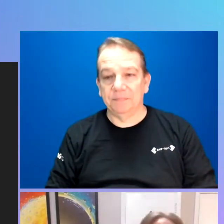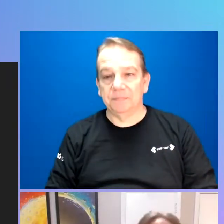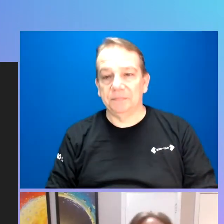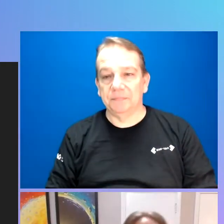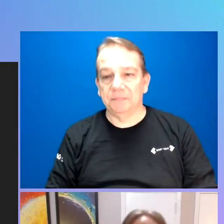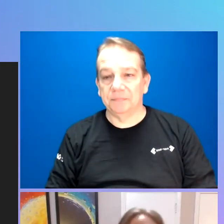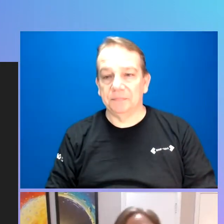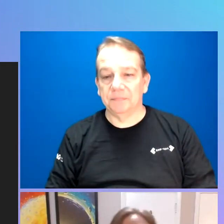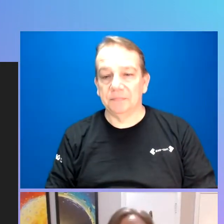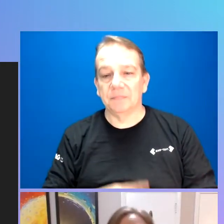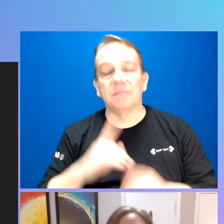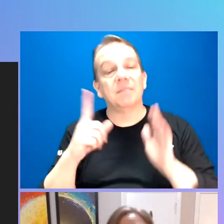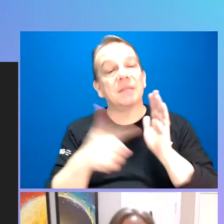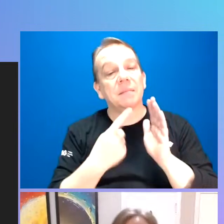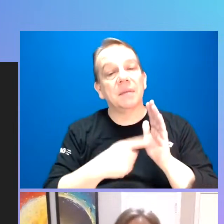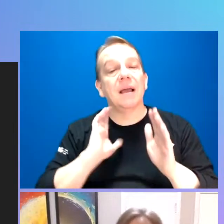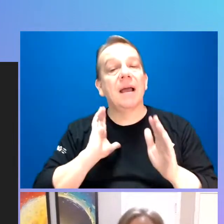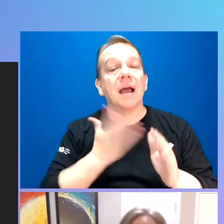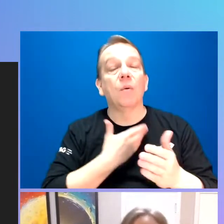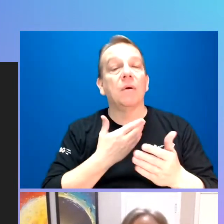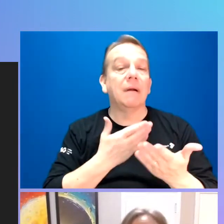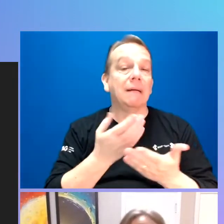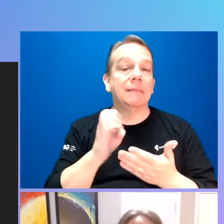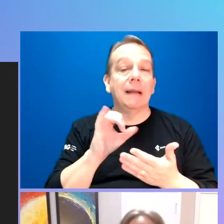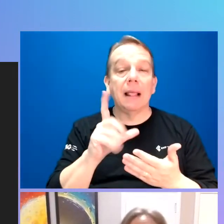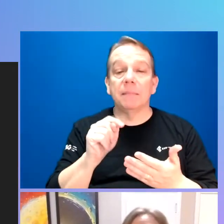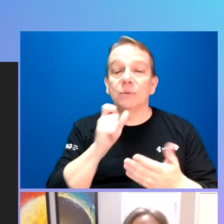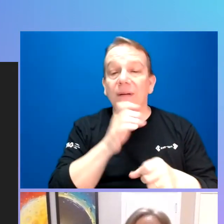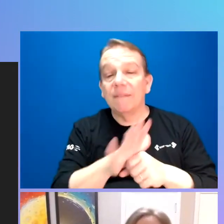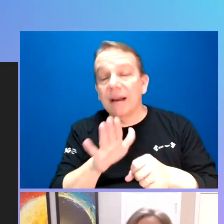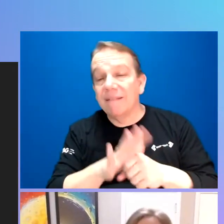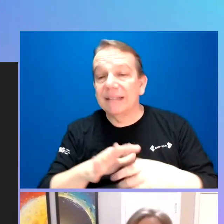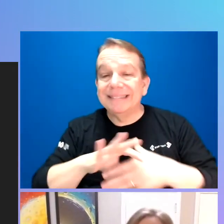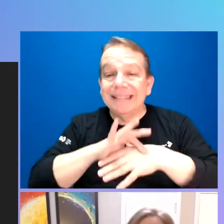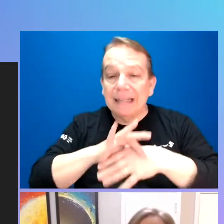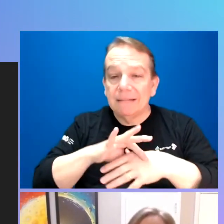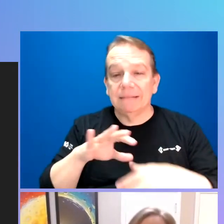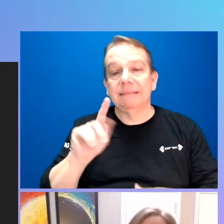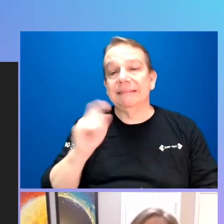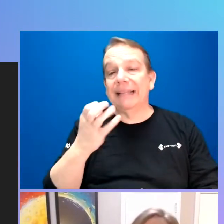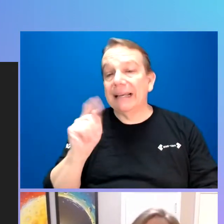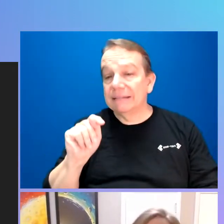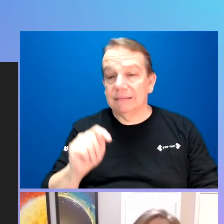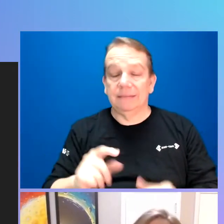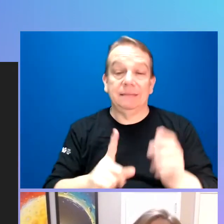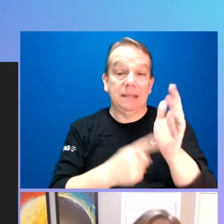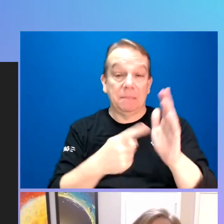sometimes our elements don't have sufficient text or don't have any text. At all. When the